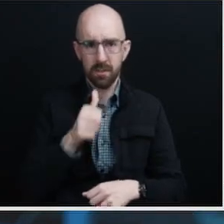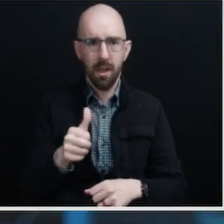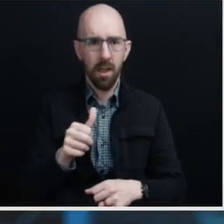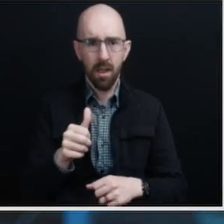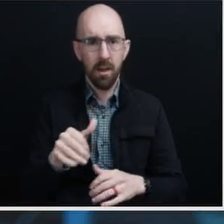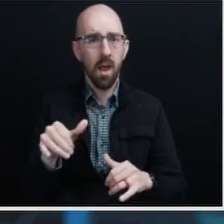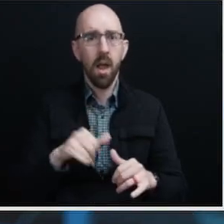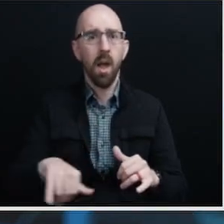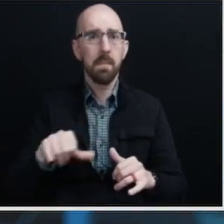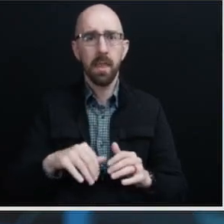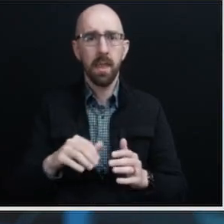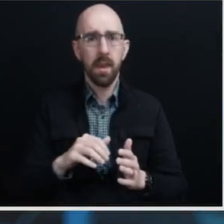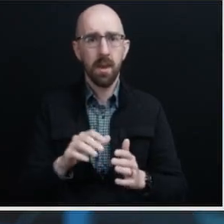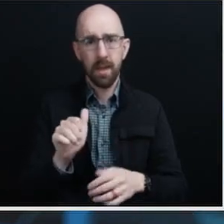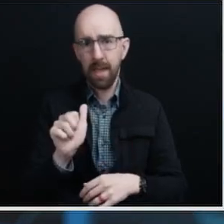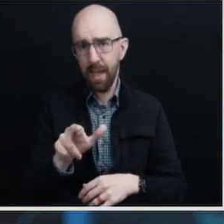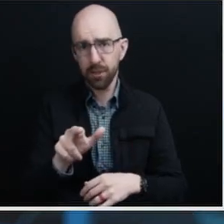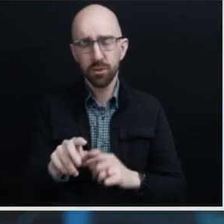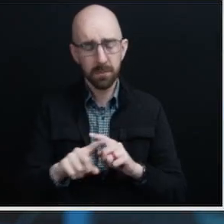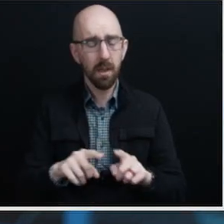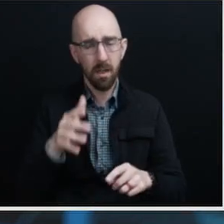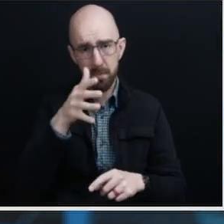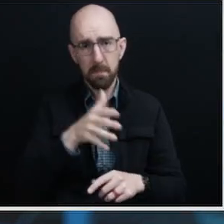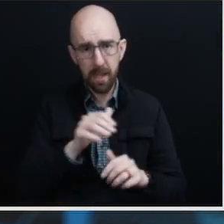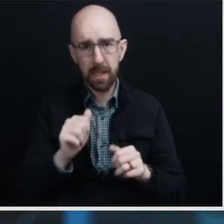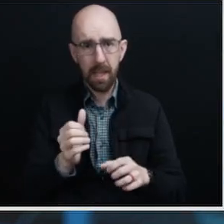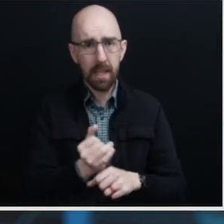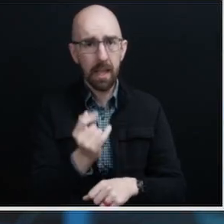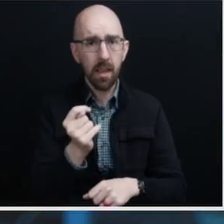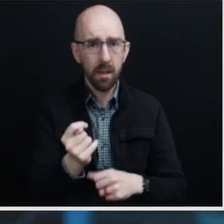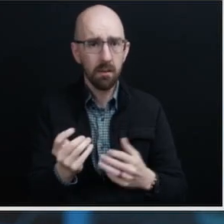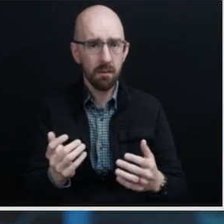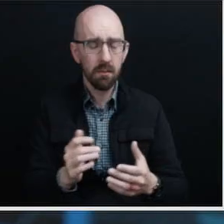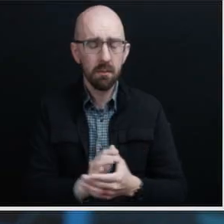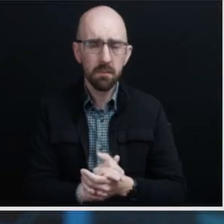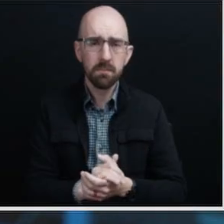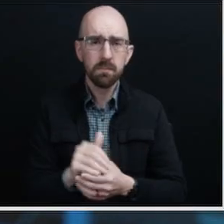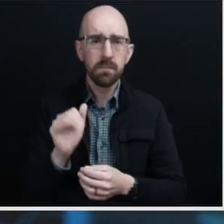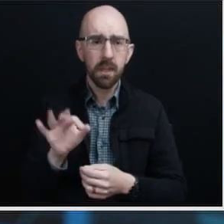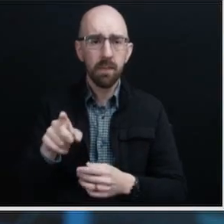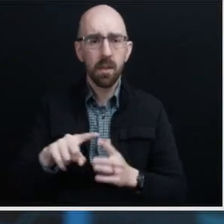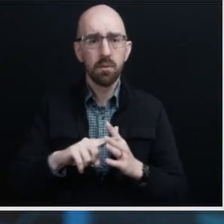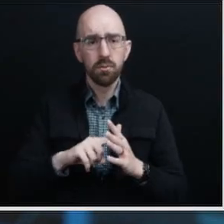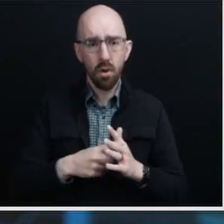get, but absolutely men get breast cancer. And if they start identifying those subtle